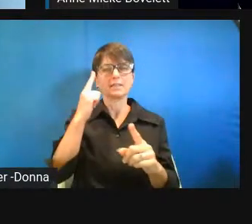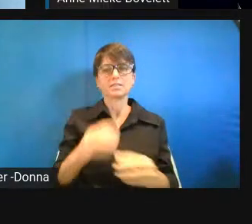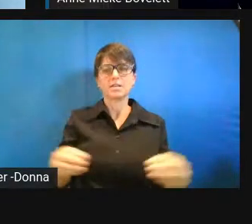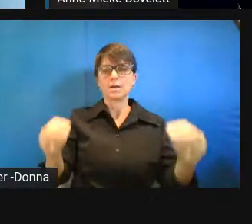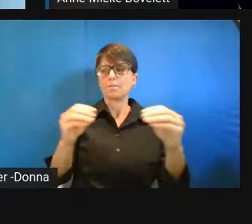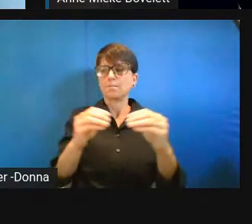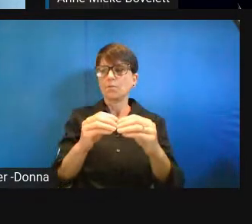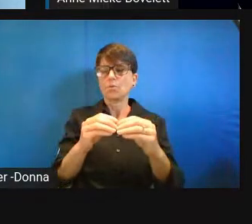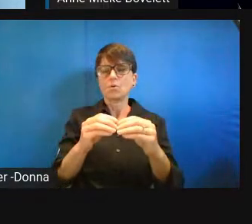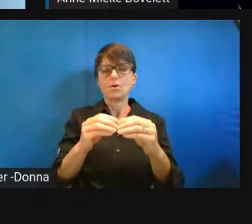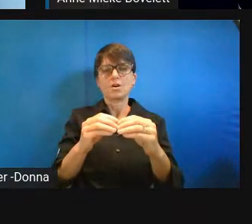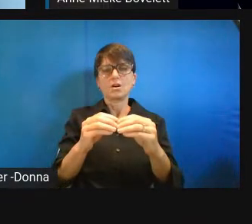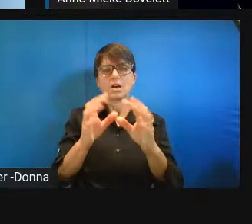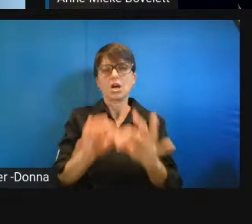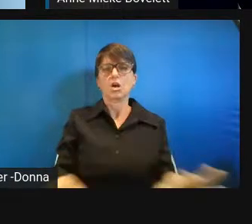organized correctly are like a cherry on the cake. But I